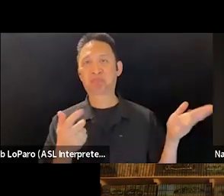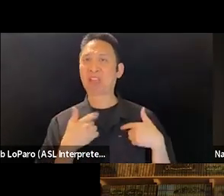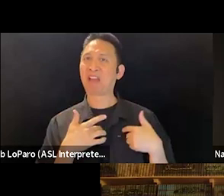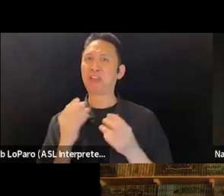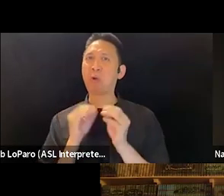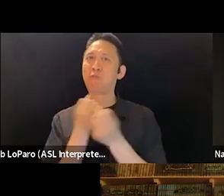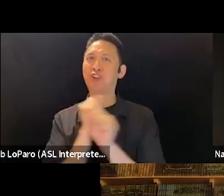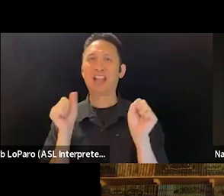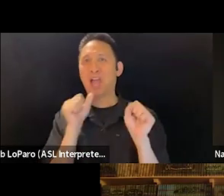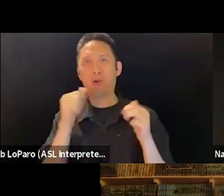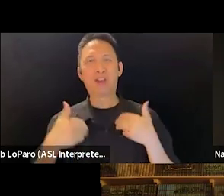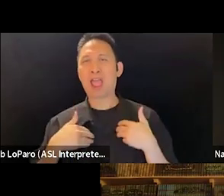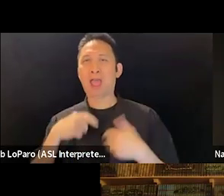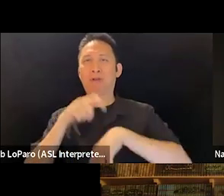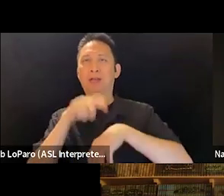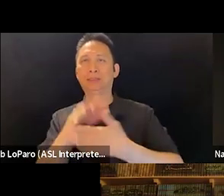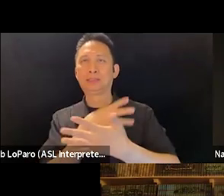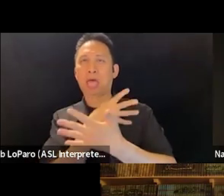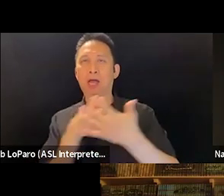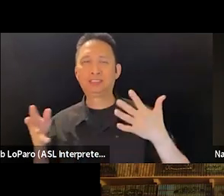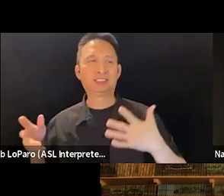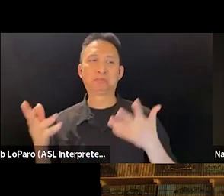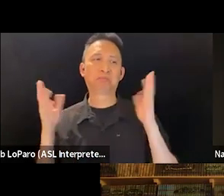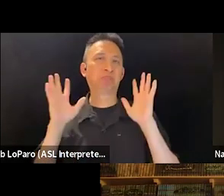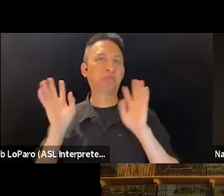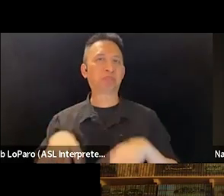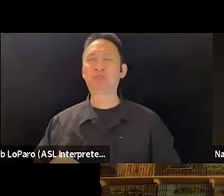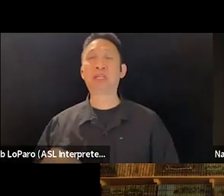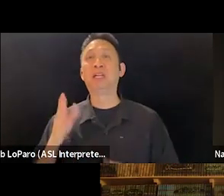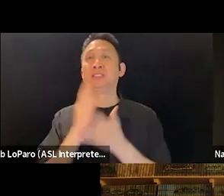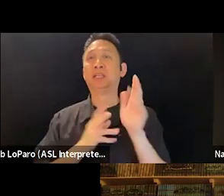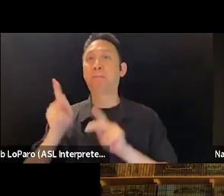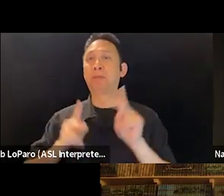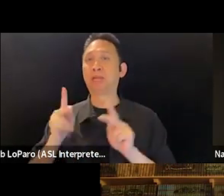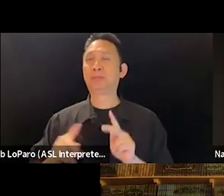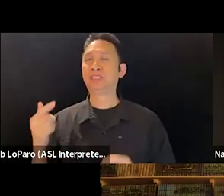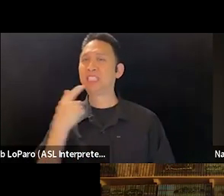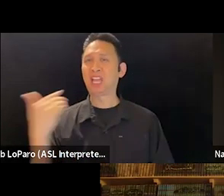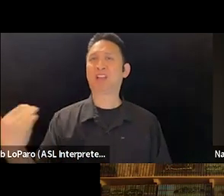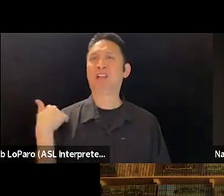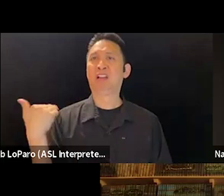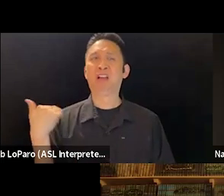And sometimes the people are coming and they are saying, you know, the problem is that my film, it's two hours.